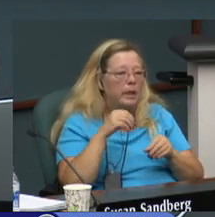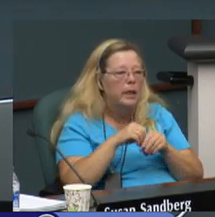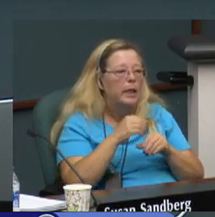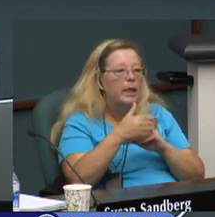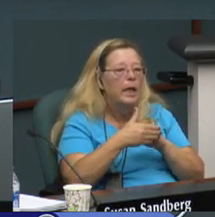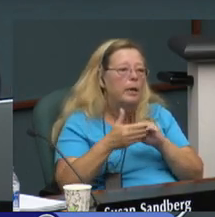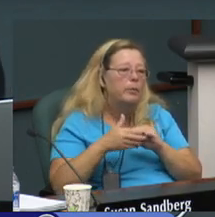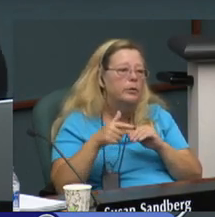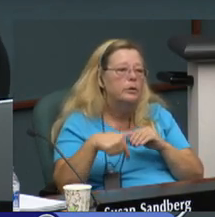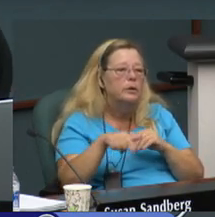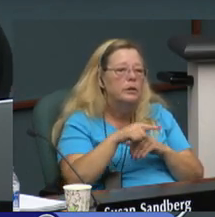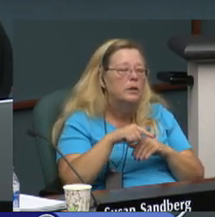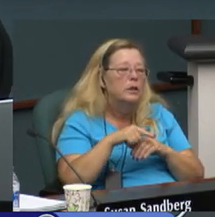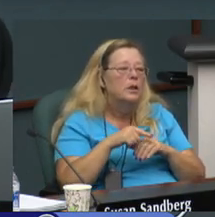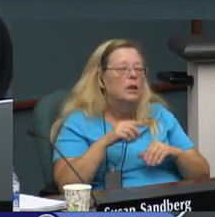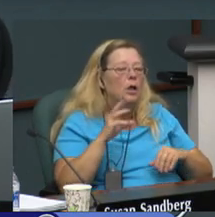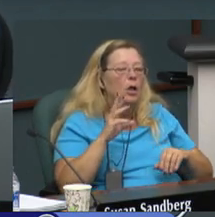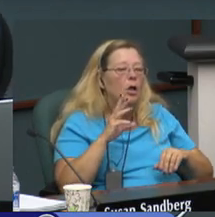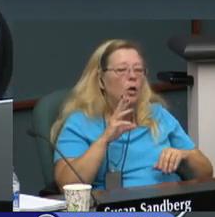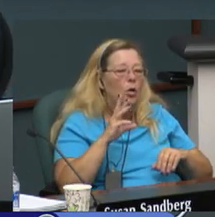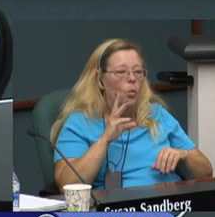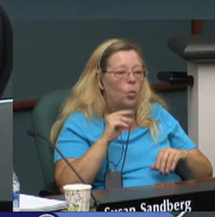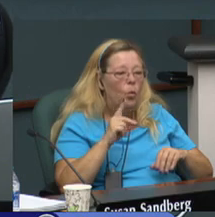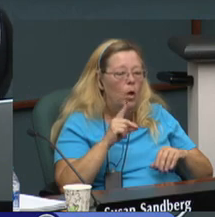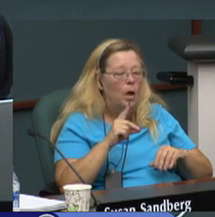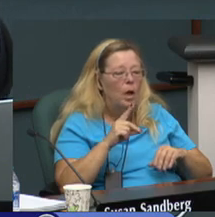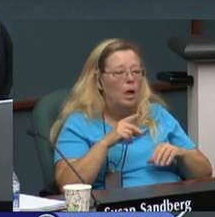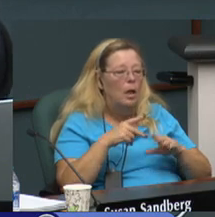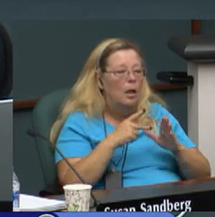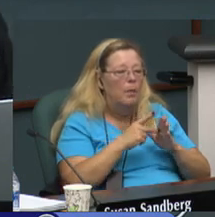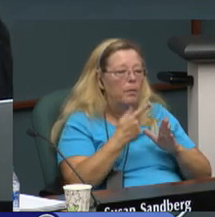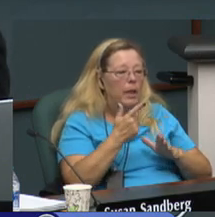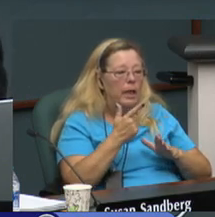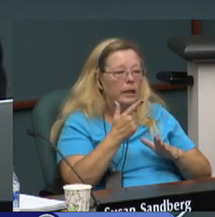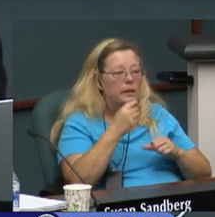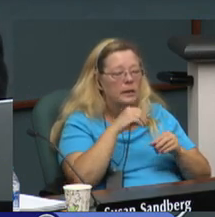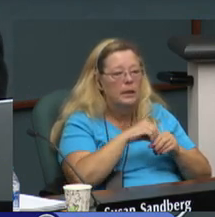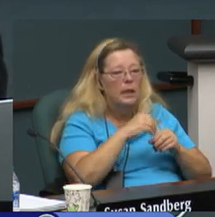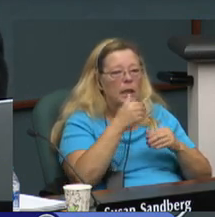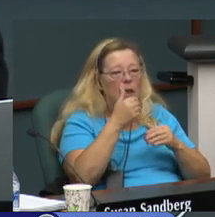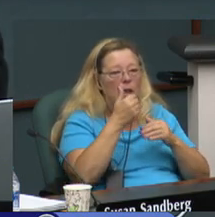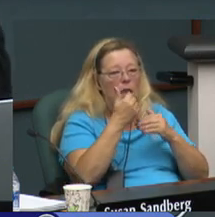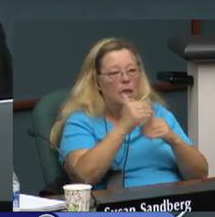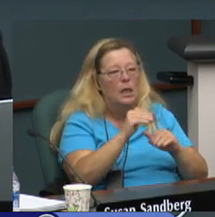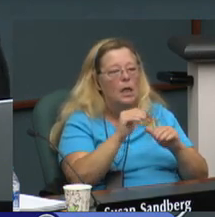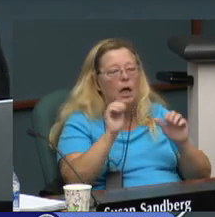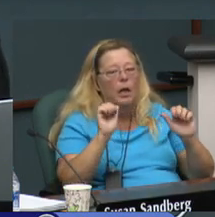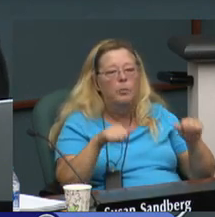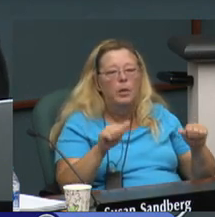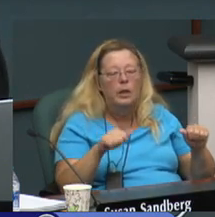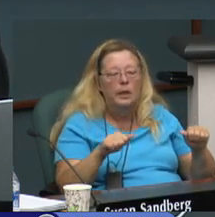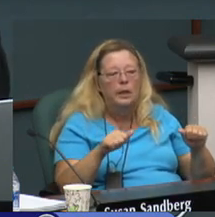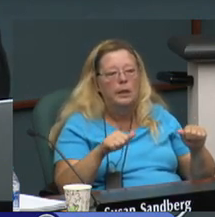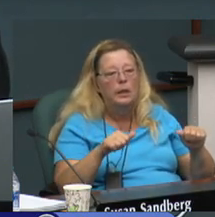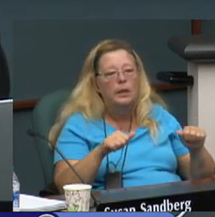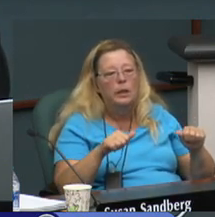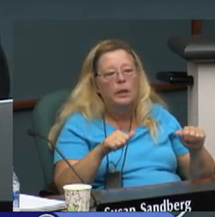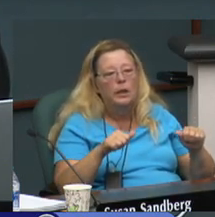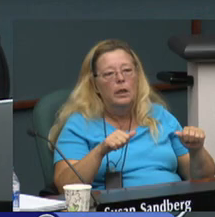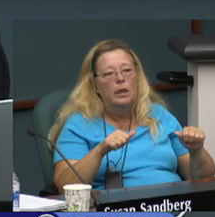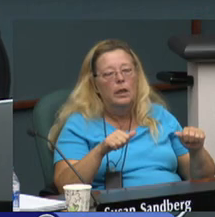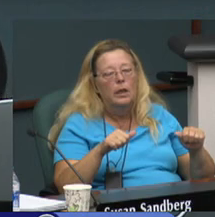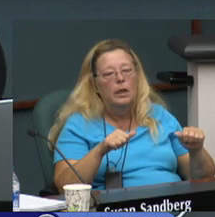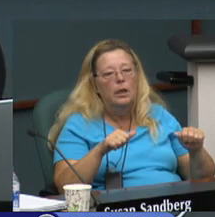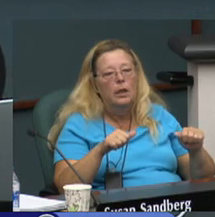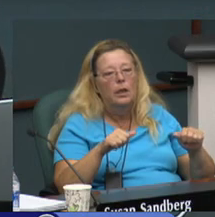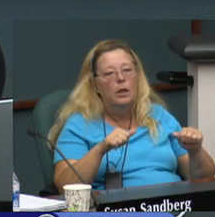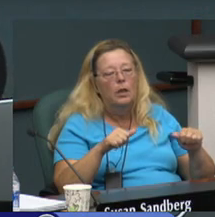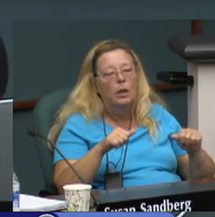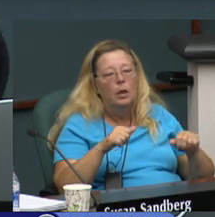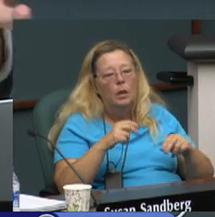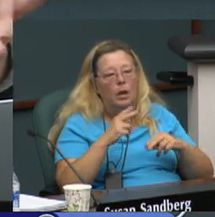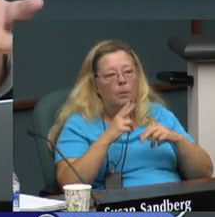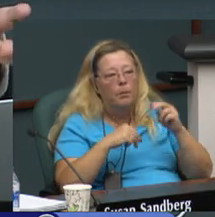wouldn't a Plex be limited in its ability to be built based on historic